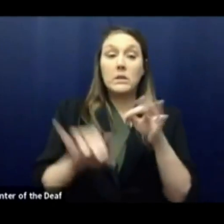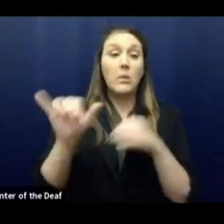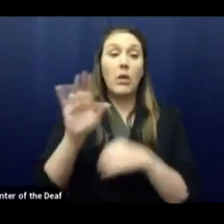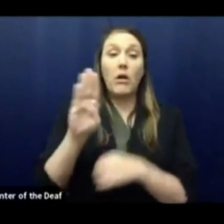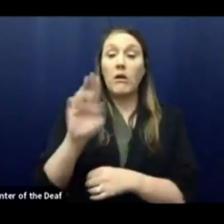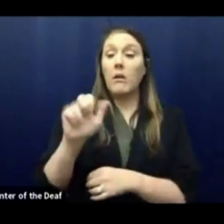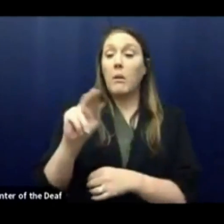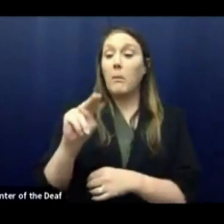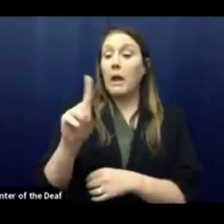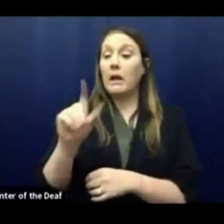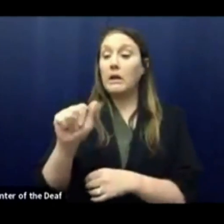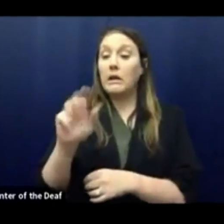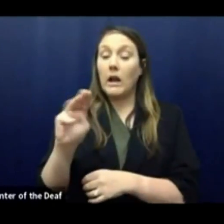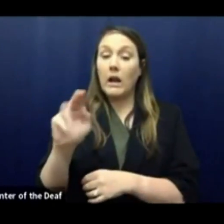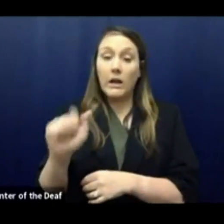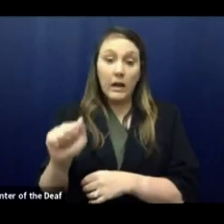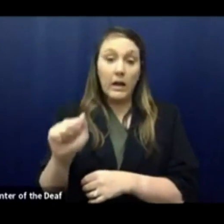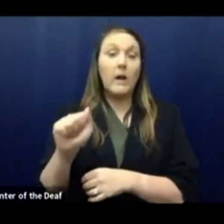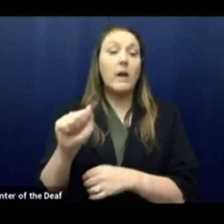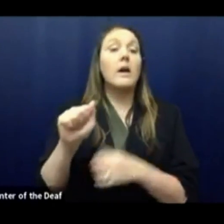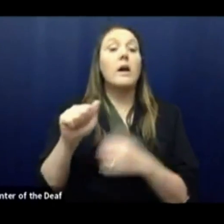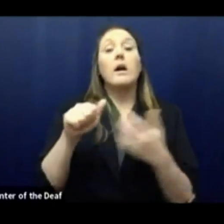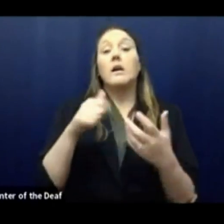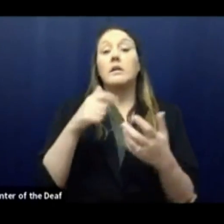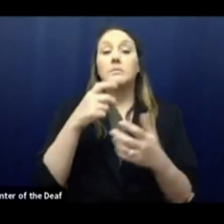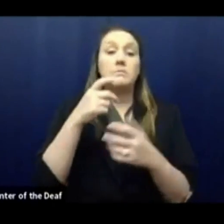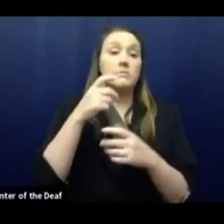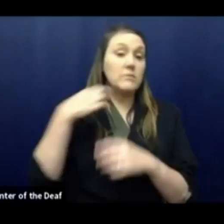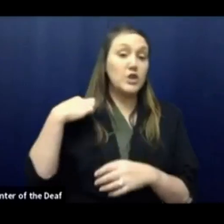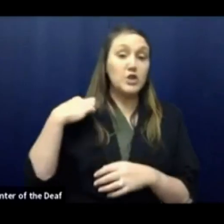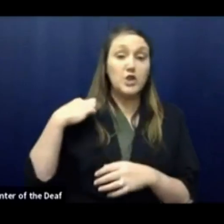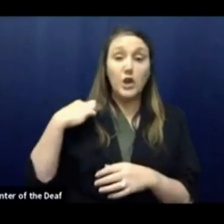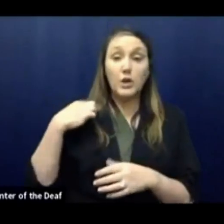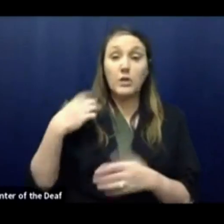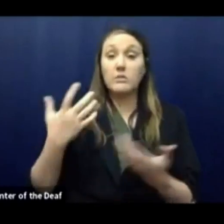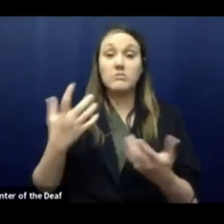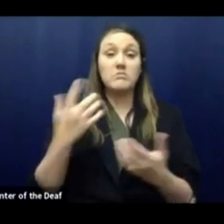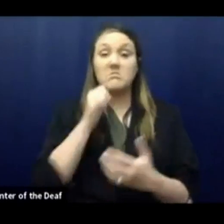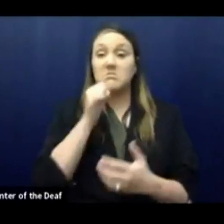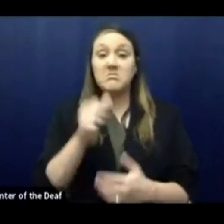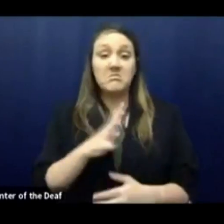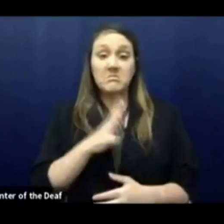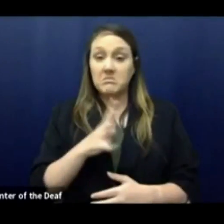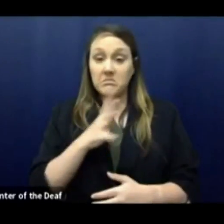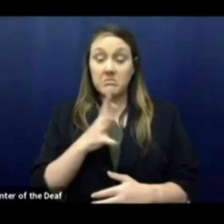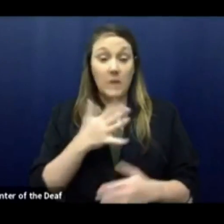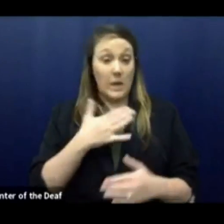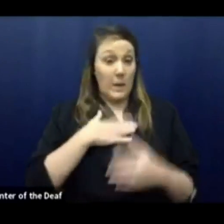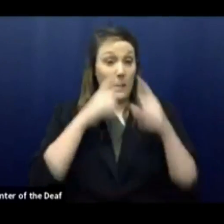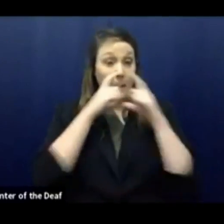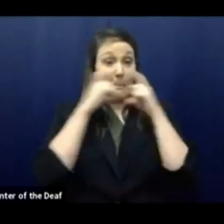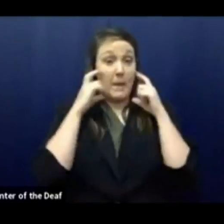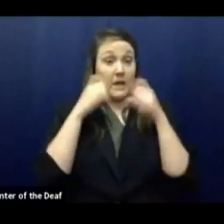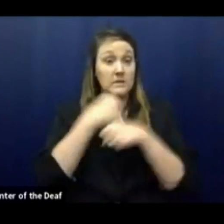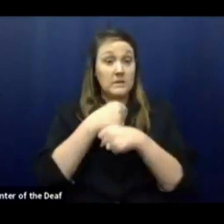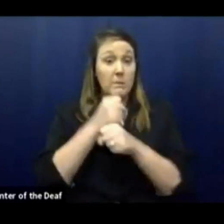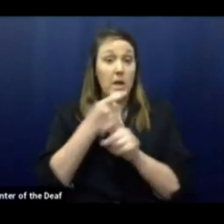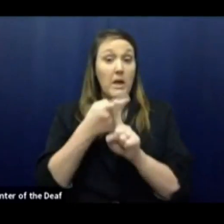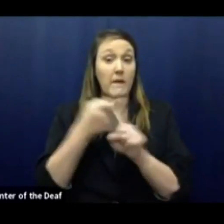WAY TO WEAR MASKS AND OTHER SOUNDS BASIC BUT IT'S VERY WAY TO WEAR MASKS AND OTHER SOUNDS BASIC BUT IT'S VERY IMPORTANT4@. SOUNDS BASIC BUT IT'S VERY IMPORTANT4@. SOUNDS BASIC BUT IT'S VERY IMPORTANT4@. FIRST SOUNDS BASIC BUT IT'S VERY IMPORTANT4@. FIRST YOUR SOUNDS BASIC BUT IT'S VERY IMPORTANT4@. FIRST YOUR MASK SOUNDS BASIC BUT IT'S VERY IMPORTANT4@. FIRST YOUR MASK CAN SOUNDS BASIC BUT IT'S VERY IMPORTANT4@. FIRST YOUR MASK CAN BE IMPORTANT4@. FIRST YOUR MASK CAN BE IMPORTANT4@. FIRST YOUR MASK CAN BE SOMETHING IMPORTANT4@. FIRST YOUR MASK CAN BE SOMETHING AS IMPORTANT4@. FIRST YOUR MASK CAN BE SOMETHING AS SIMPLE IMPORTANT4@. FIRST YOUR MASK CAN BE SOMETHING AS SIMPLE AS IMPORTANT4@. FIRST YOUR MASK CAN BE SOMETHING AS SIMPLE AS A FIRST YOUR MASK CAN BE SOMETHING AS SIMPLE AS A FIRST YOUR MASK CAN BE SOMETHING AS SIMPLE AS A BANDANA FIRST YOUR MASK CAN BE SOMETHING AS SIMPLE AS A BANDANA OR FIRST YOUR MASK CAN BE SOMETHING AS SIMPLE AS A BANDANA OR A FIRST YOUR MASK CAN BE SOMETHING AS SIMPLE AS A BANDANA OR A T-SHIRT4@. SOMETHING AS SIMPLE AS A BANDANA OR A T-SHIRT4@. SOMETHING AS SIMPLE AS A BANDANA OR A T-SHIRT4@. IT SOMETHING AS SIMPLE AS A BANDANA OR A T-SHIRT4@. IT DOESN'T SOMETHING AS SIMPLE AS A BANDANA OR A T-SHIRT4@. IT DOESN'T HAVE SOMETHING AS SIMPLE AS A BANDANA OR A T-SHIRT4@. IT DOESN'T HAVE TO SOMETHING AS SIMPLE AS A BANDANA OR A T-SHIRT4@. IT DOESN'T HAVE TO BE SOMETHING AS SIMPLE AS A BANDANA OR A T-SHIRT4@. IT DOESN'T HAVE TO BE ANYTHING